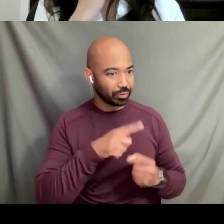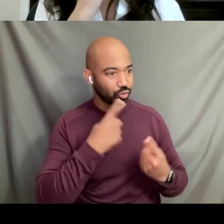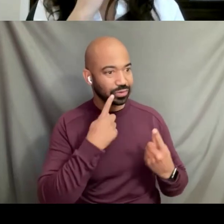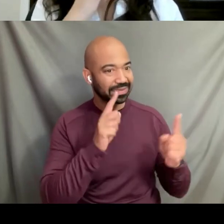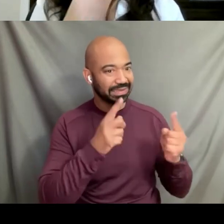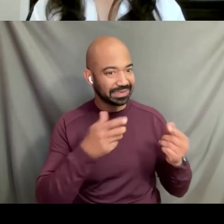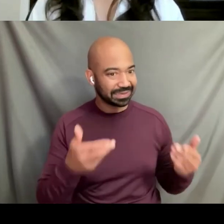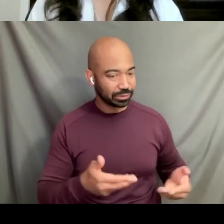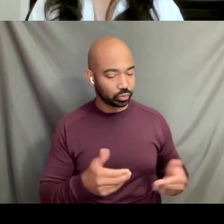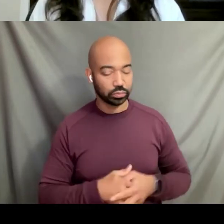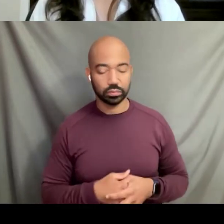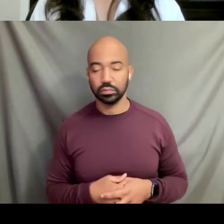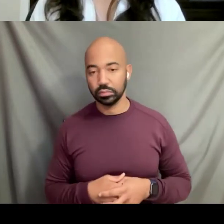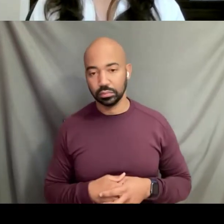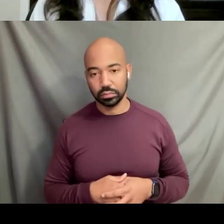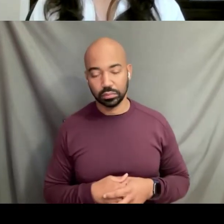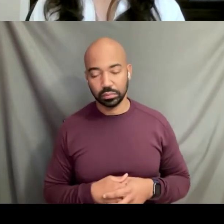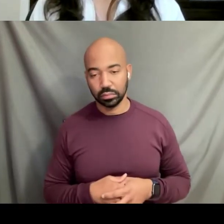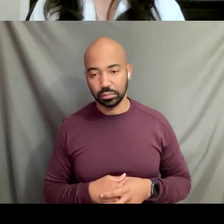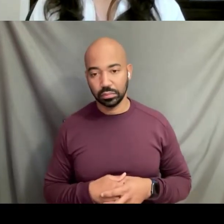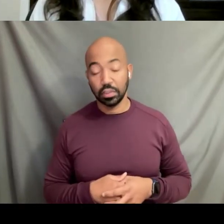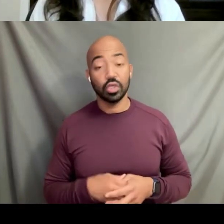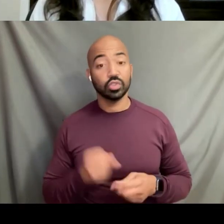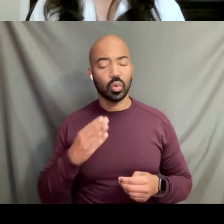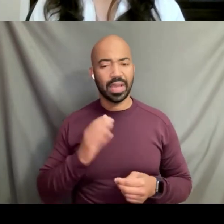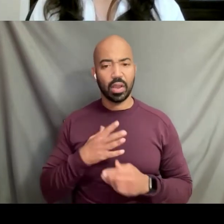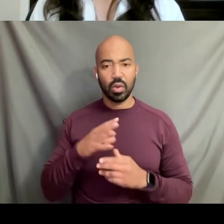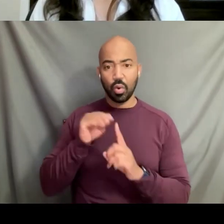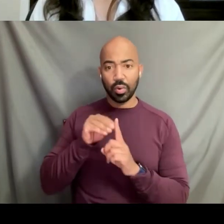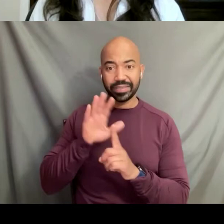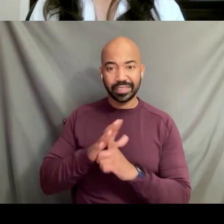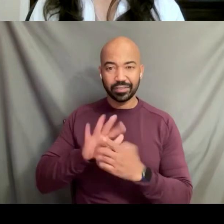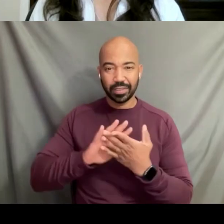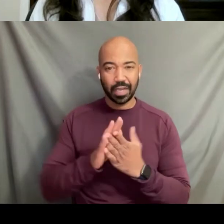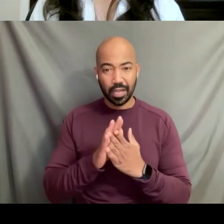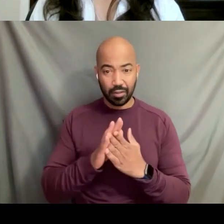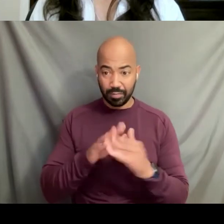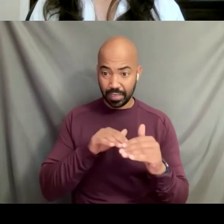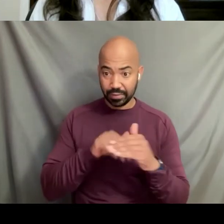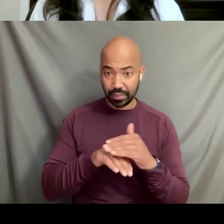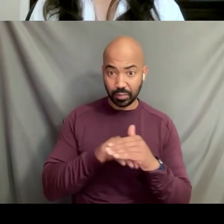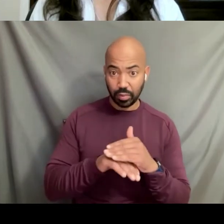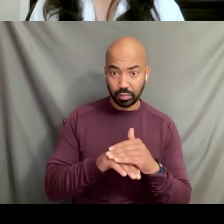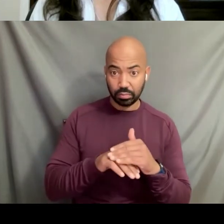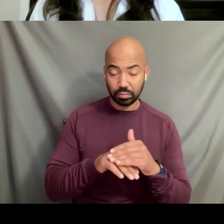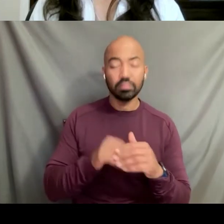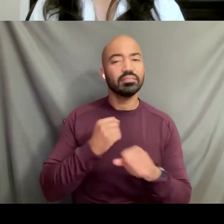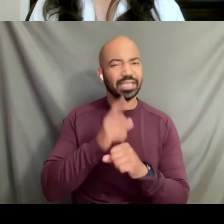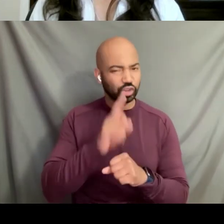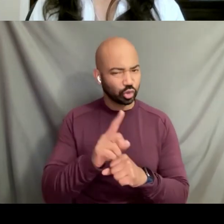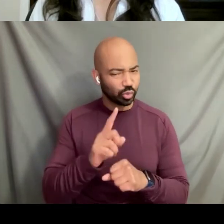to make orientation accessible, we should bear all these things in mind. We are not just there just